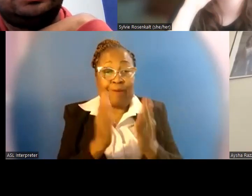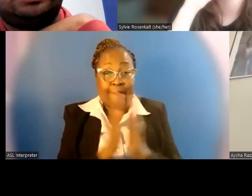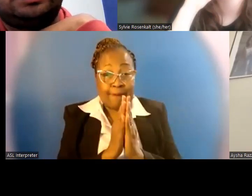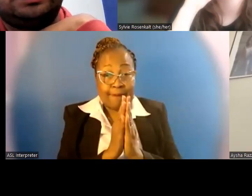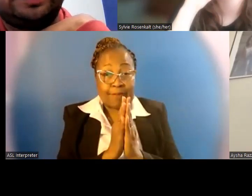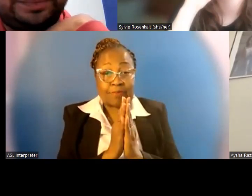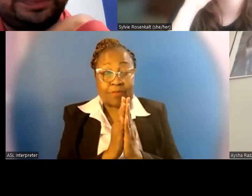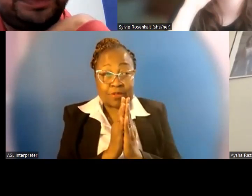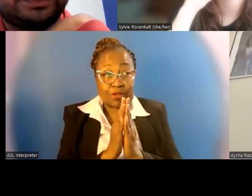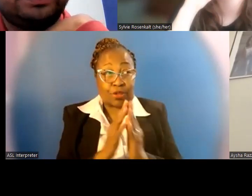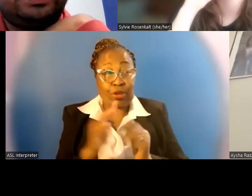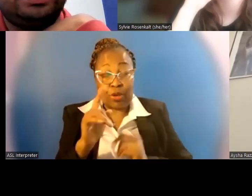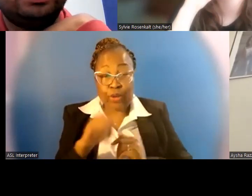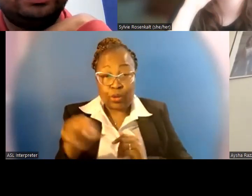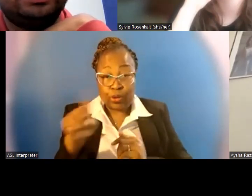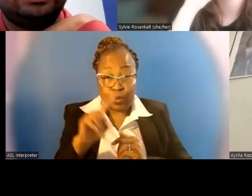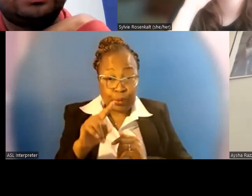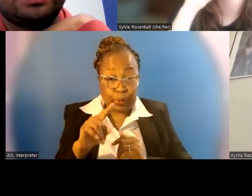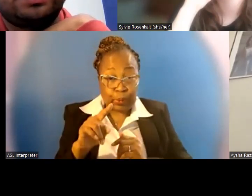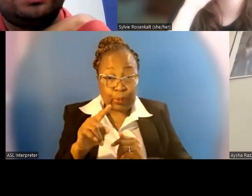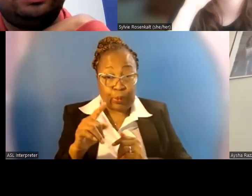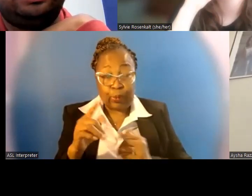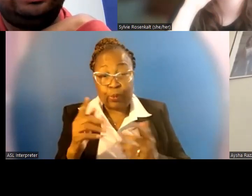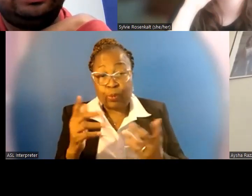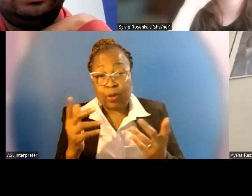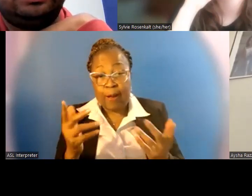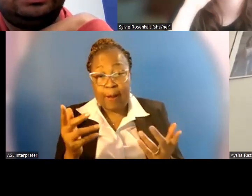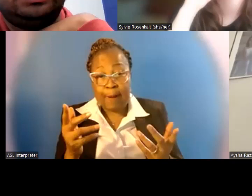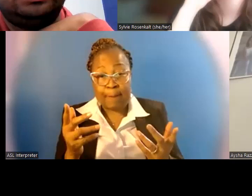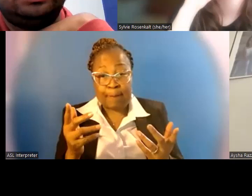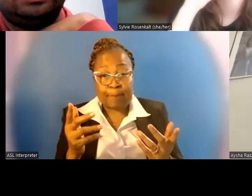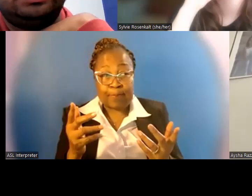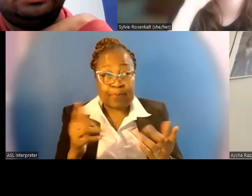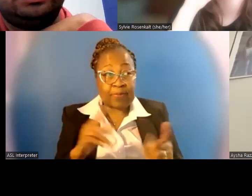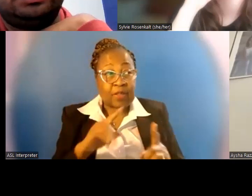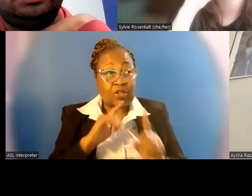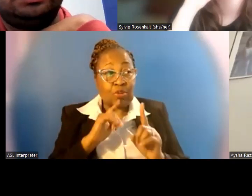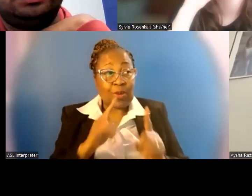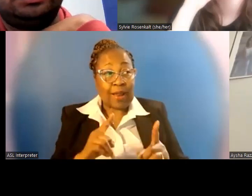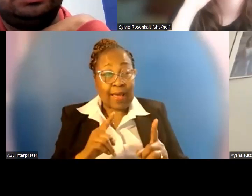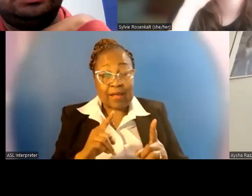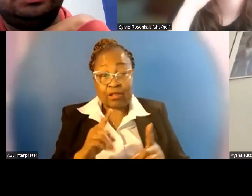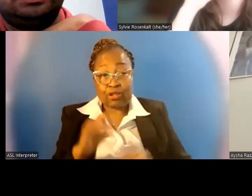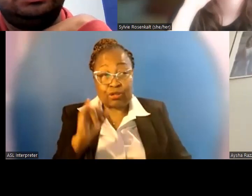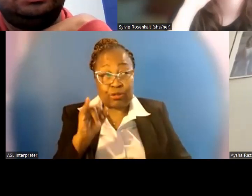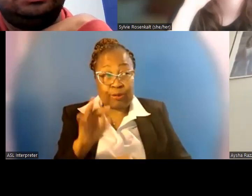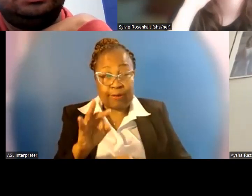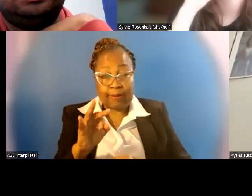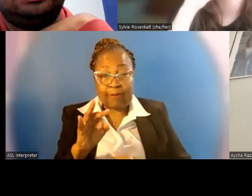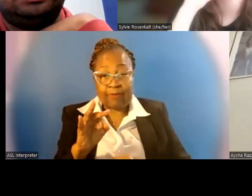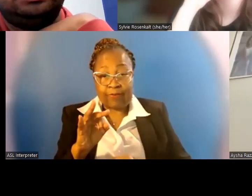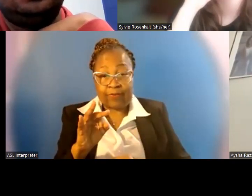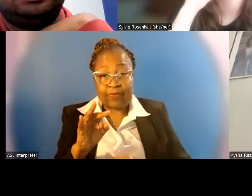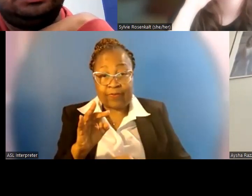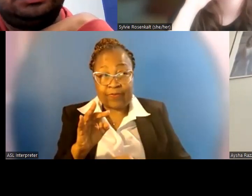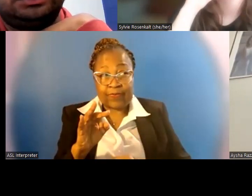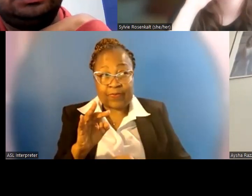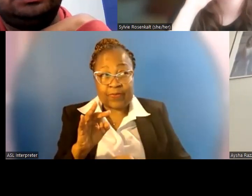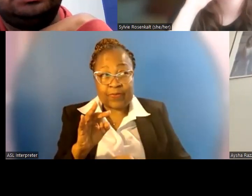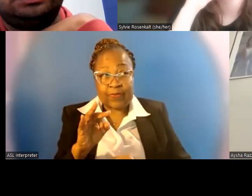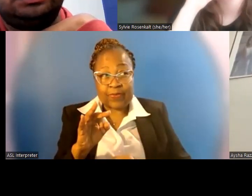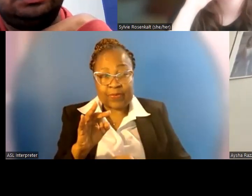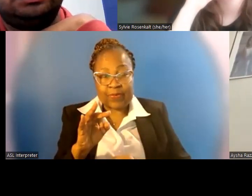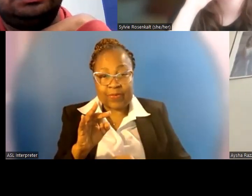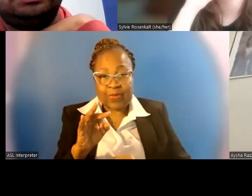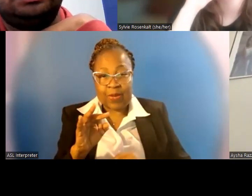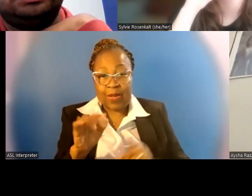you would answer as if like a board member,